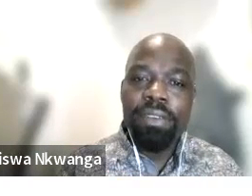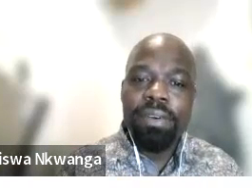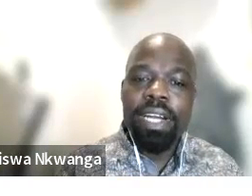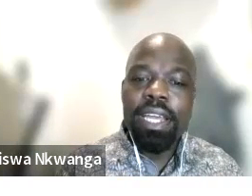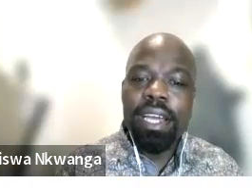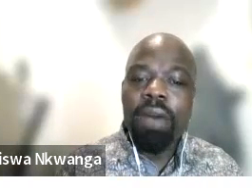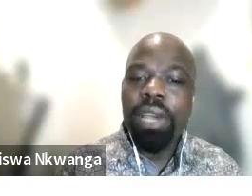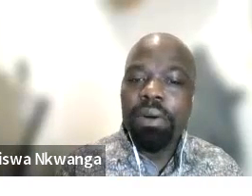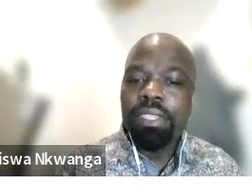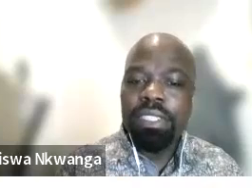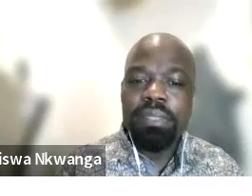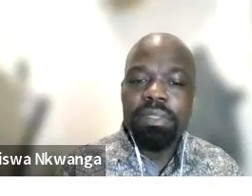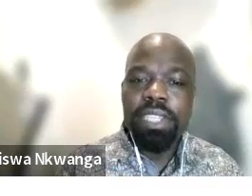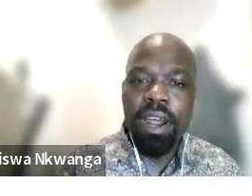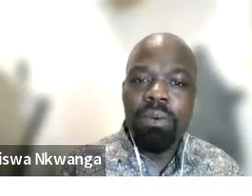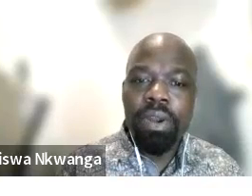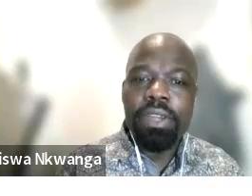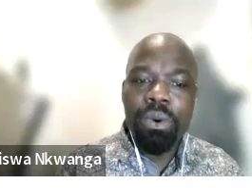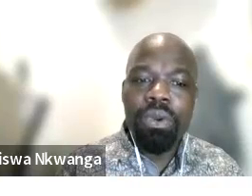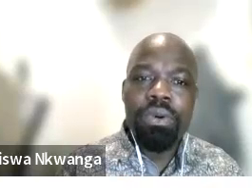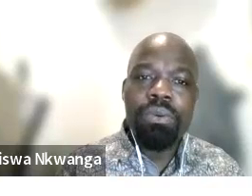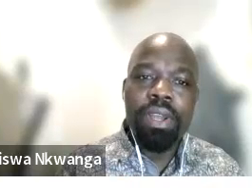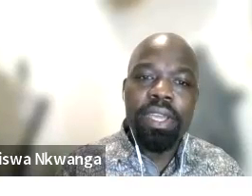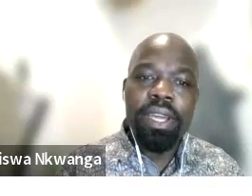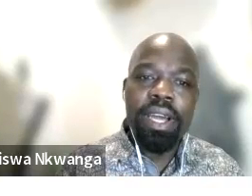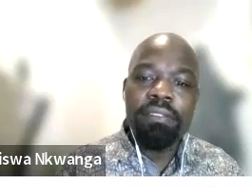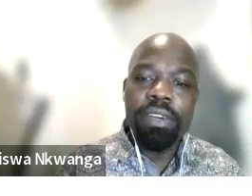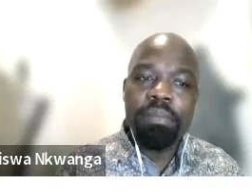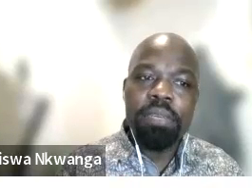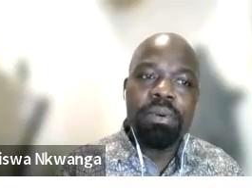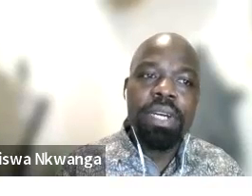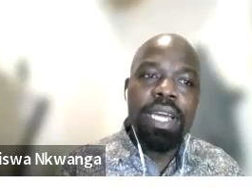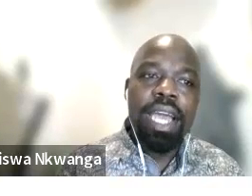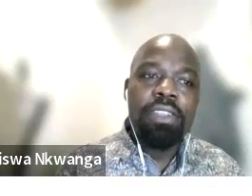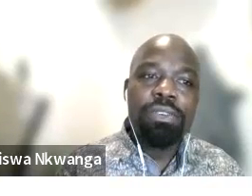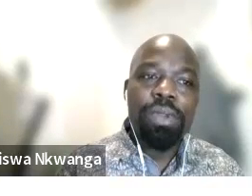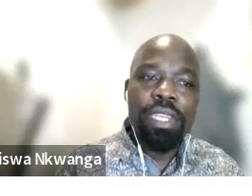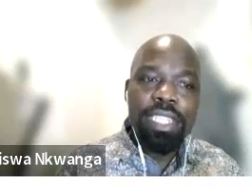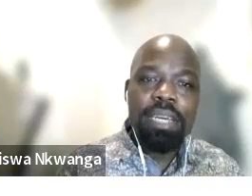to look at how health systems are working or not working for the people, and so the